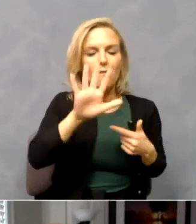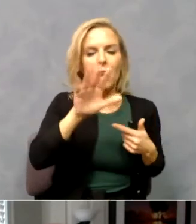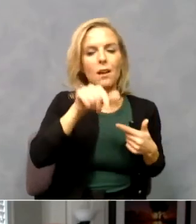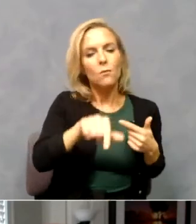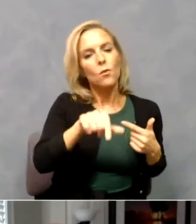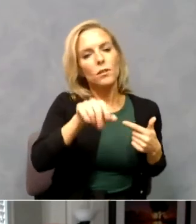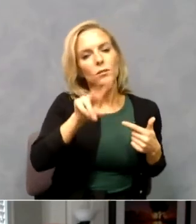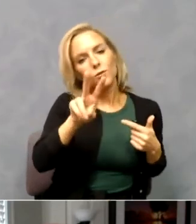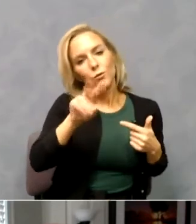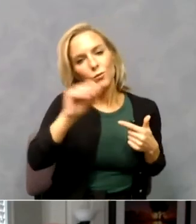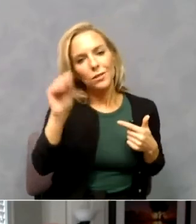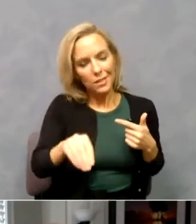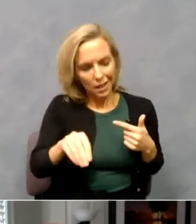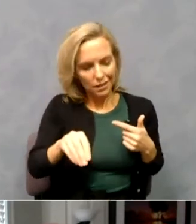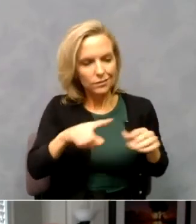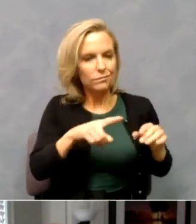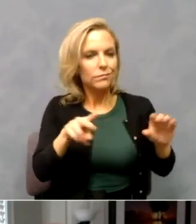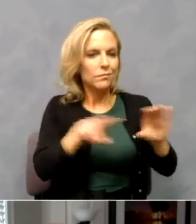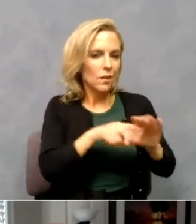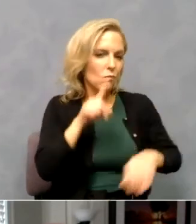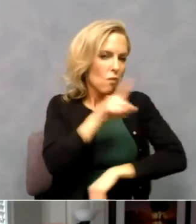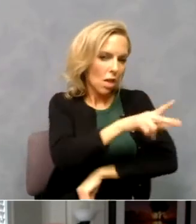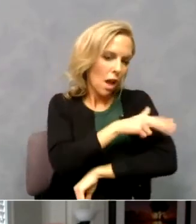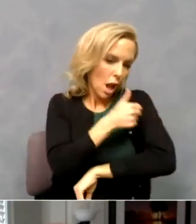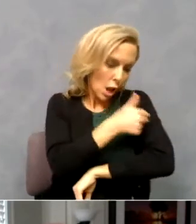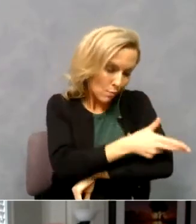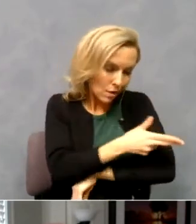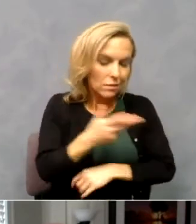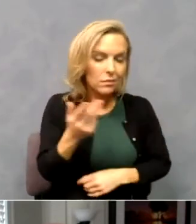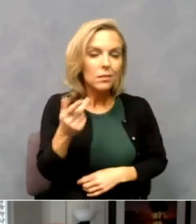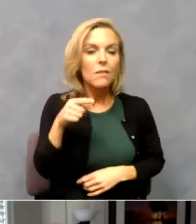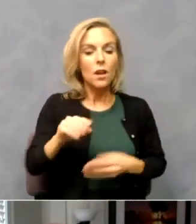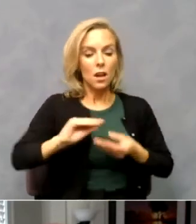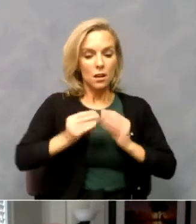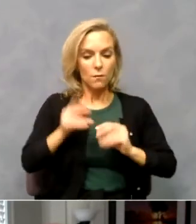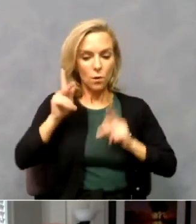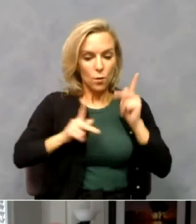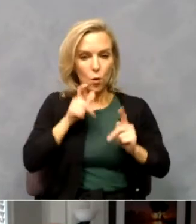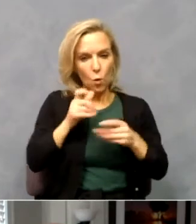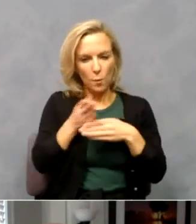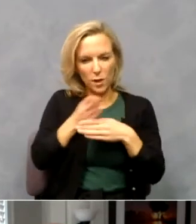go into the hospital. But the numbers for the people who are between 70 to 79